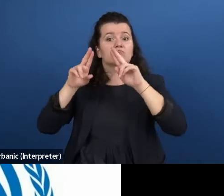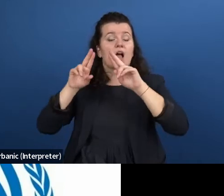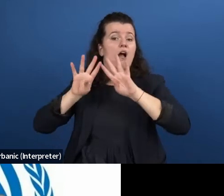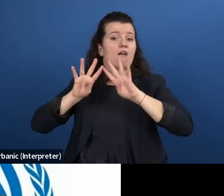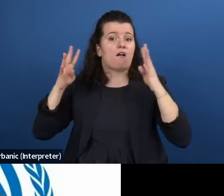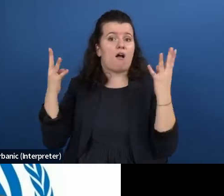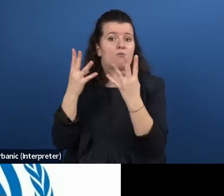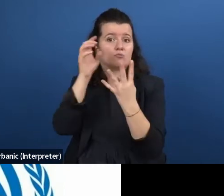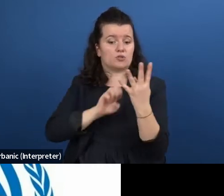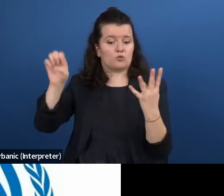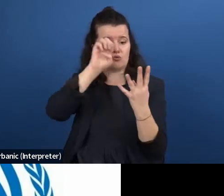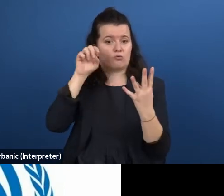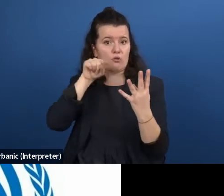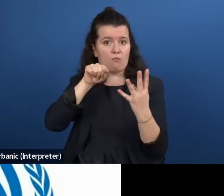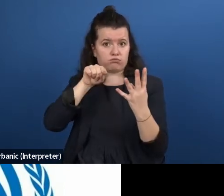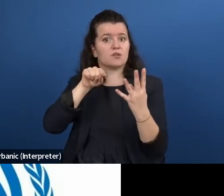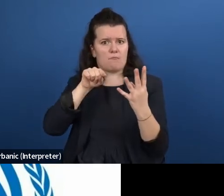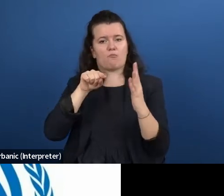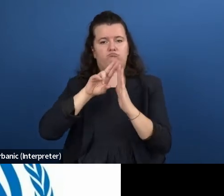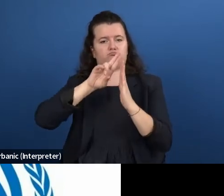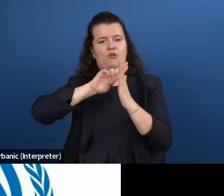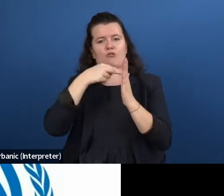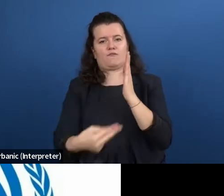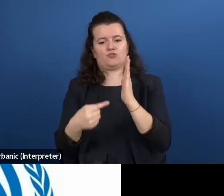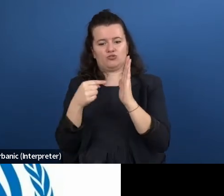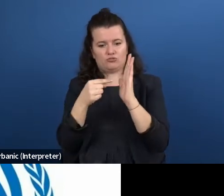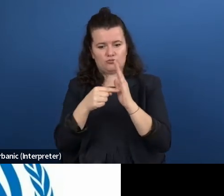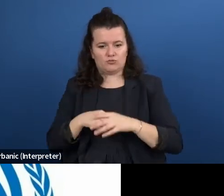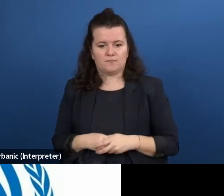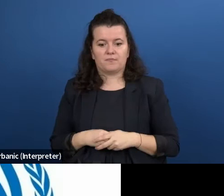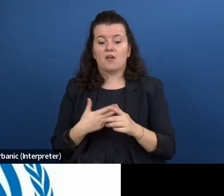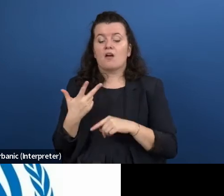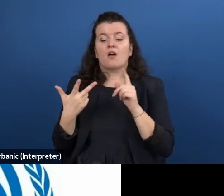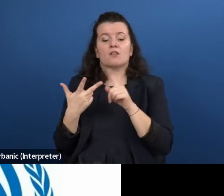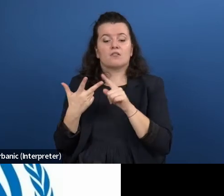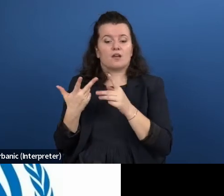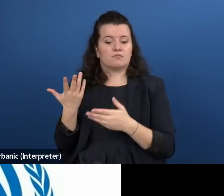article four prohibits slavery, servitude and forced labour,